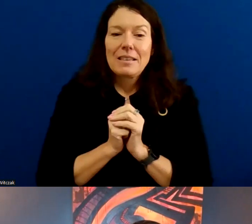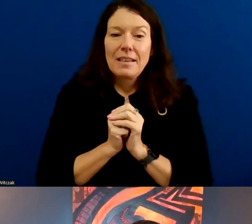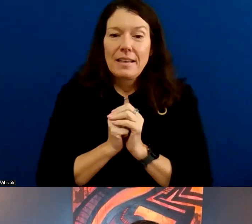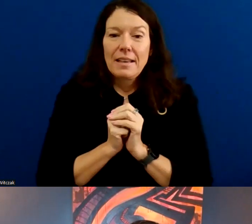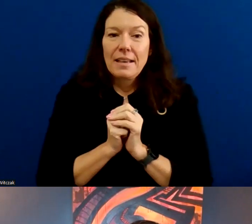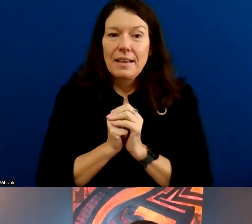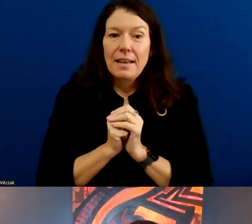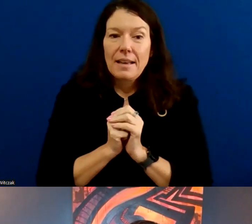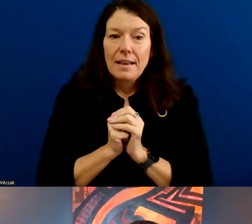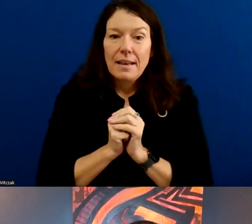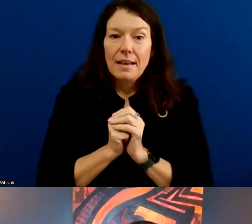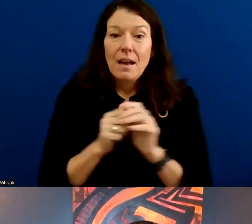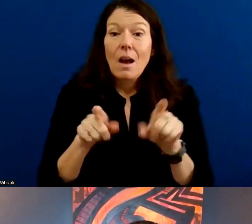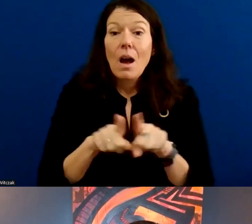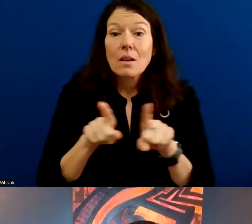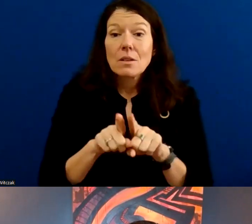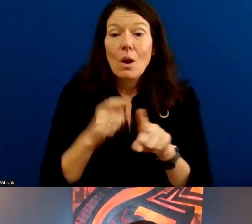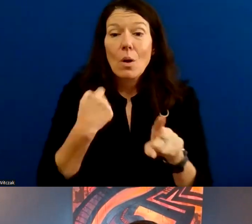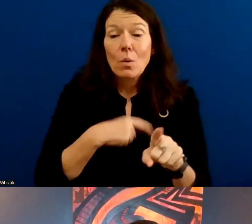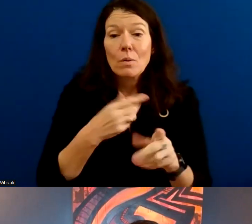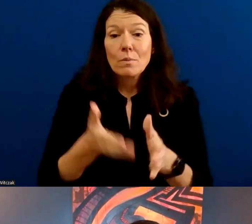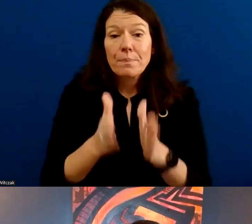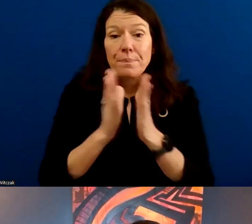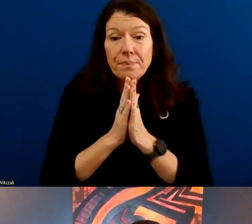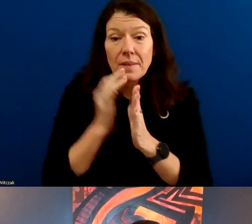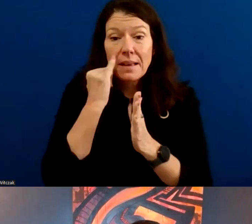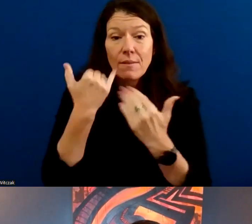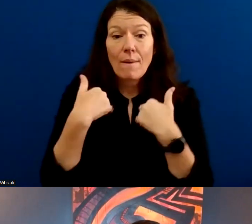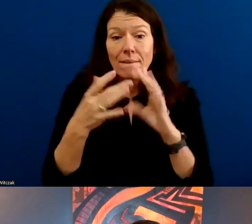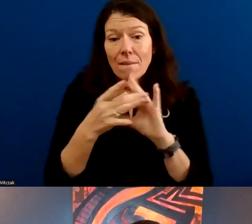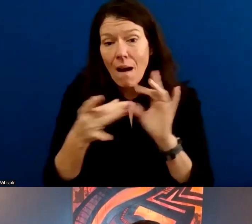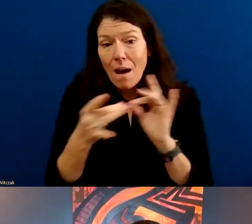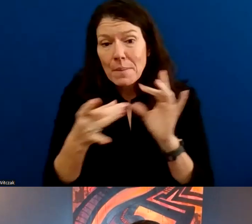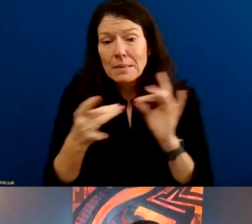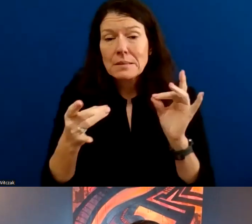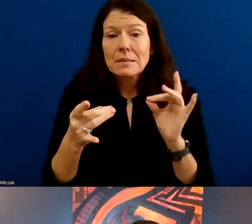say as well as we request that if you do have a comment and come off mute that you say your